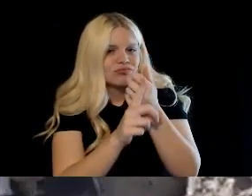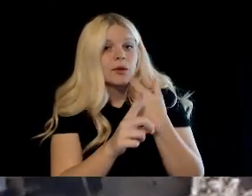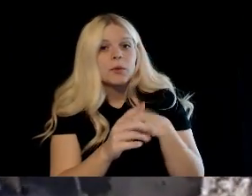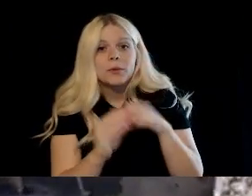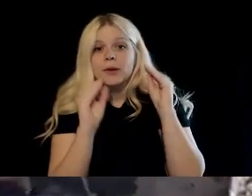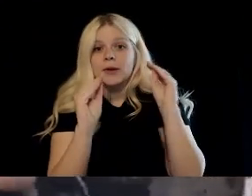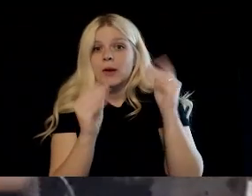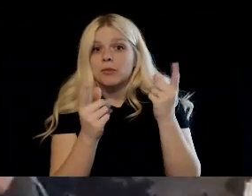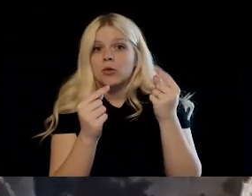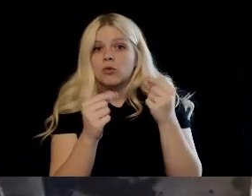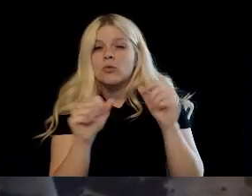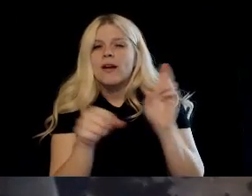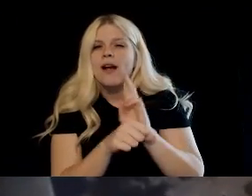we've taught other animals to hold the paintbrush.